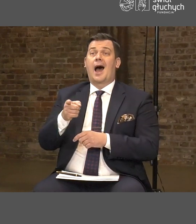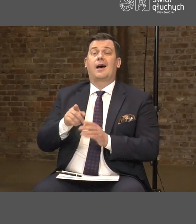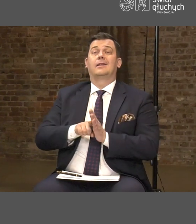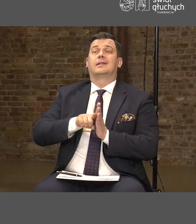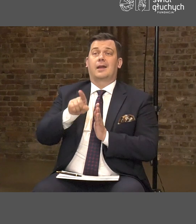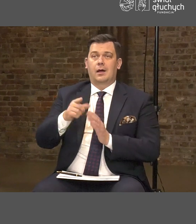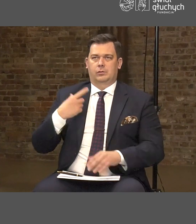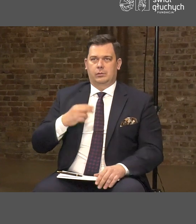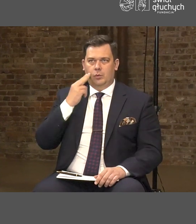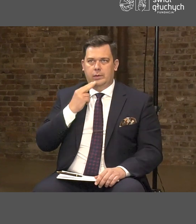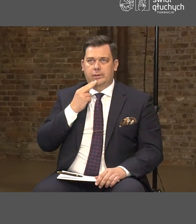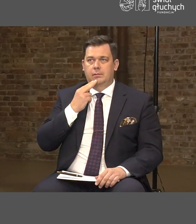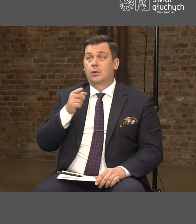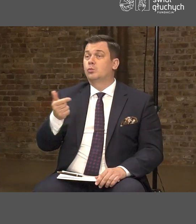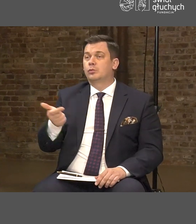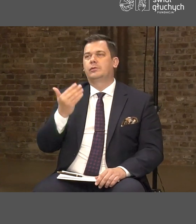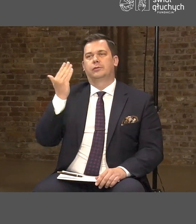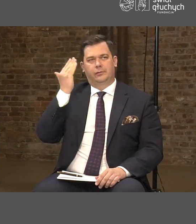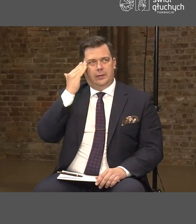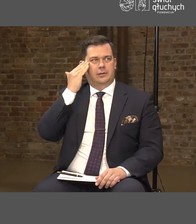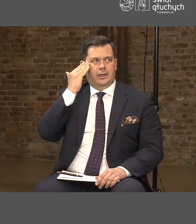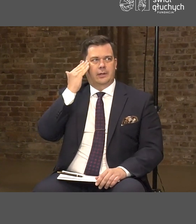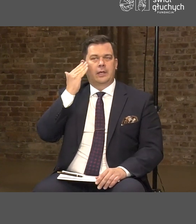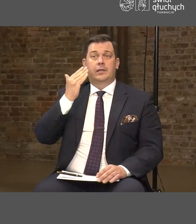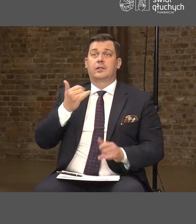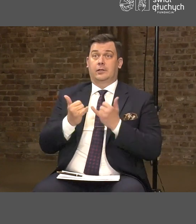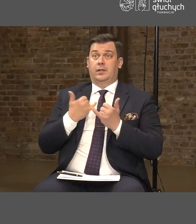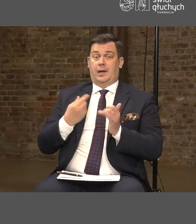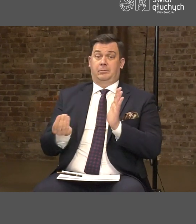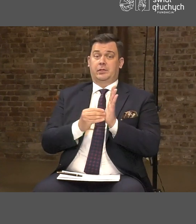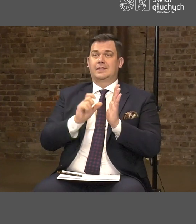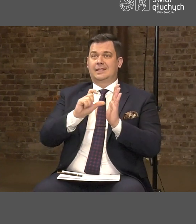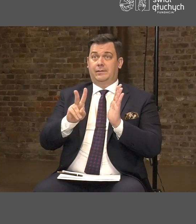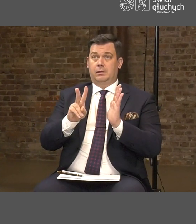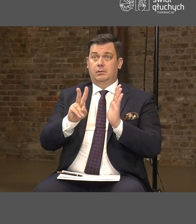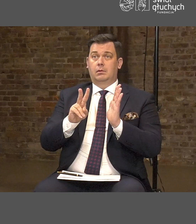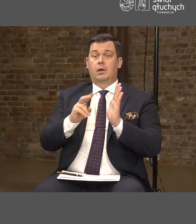That's why you should know, that if you write in your CV: